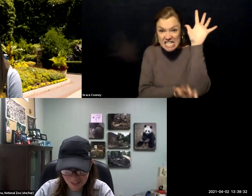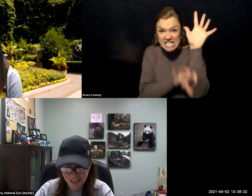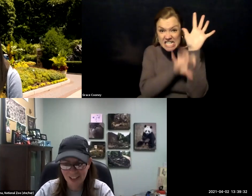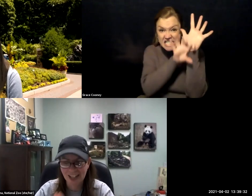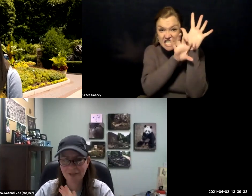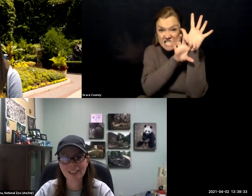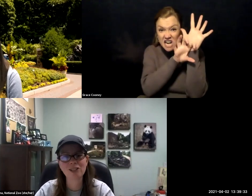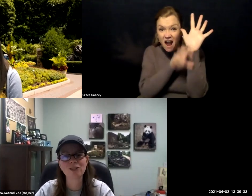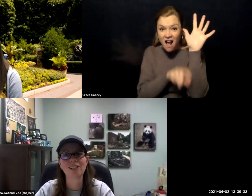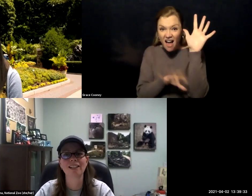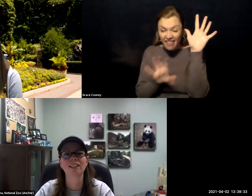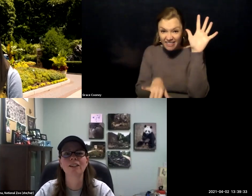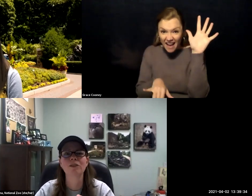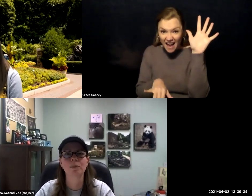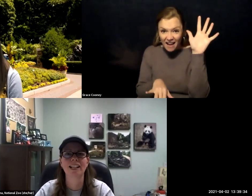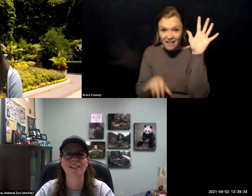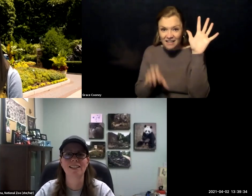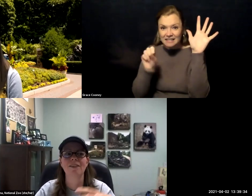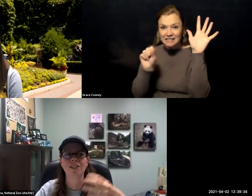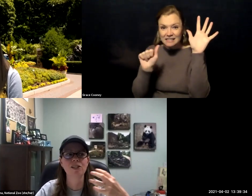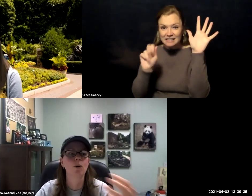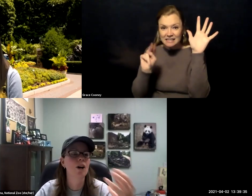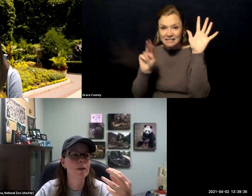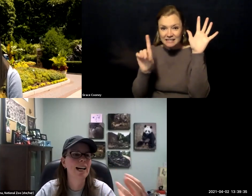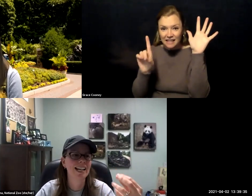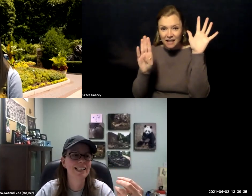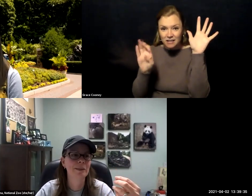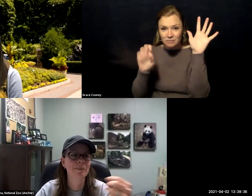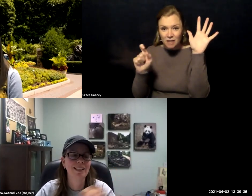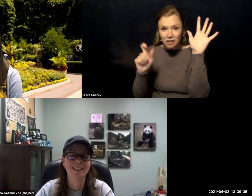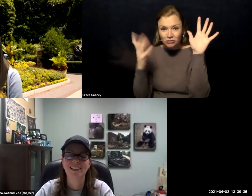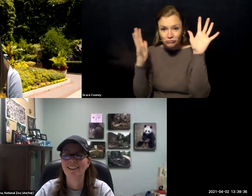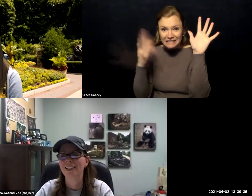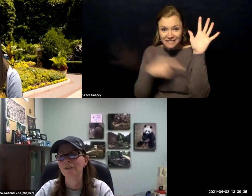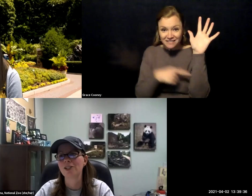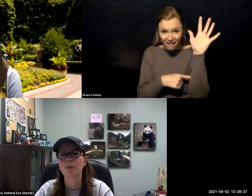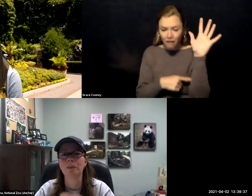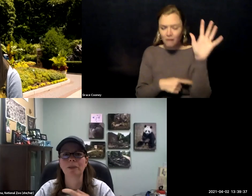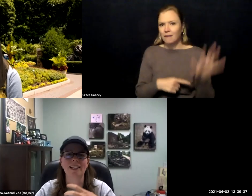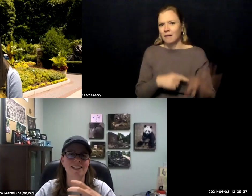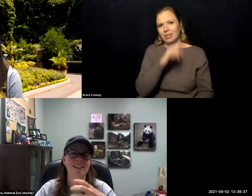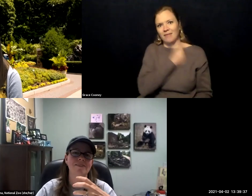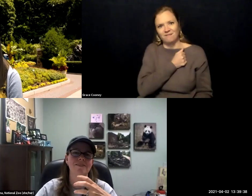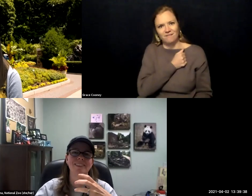there I really do tend to love the plants that have a story behind them.